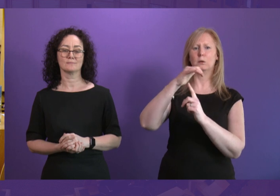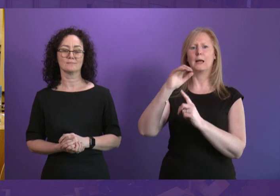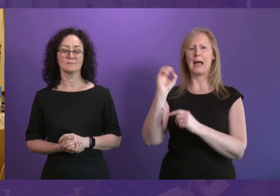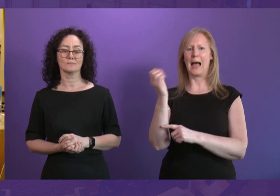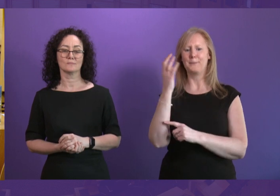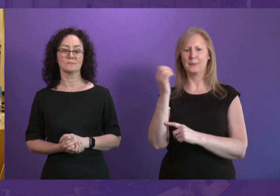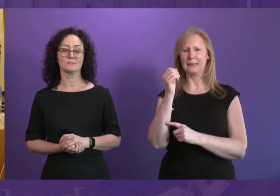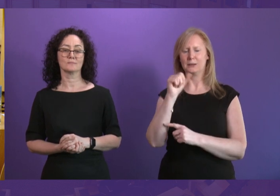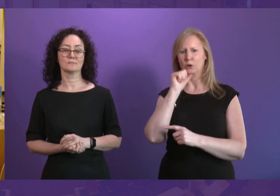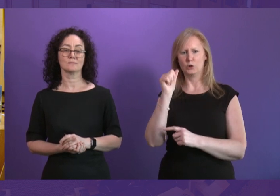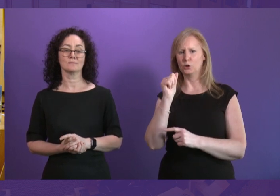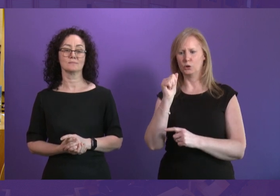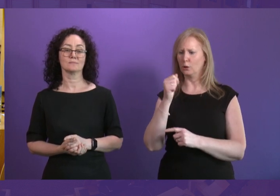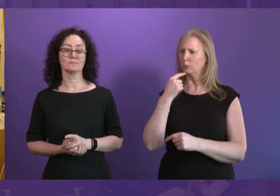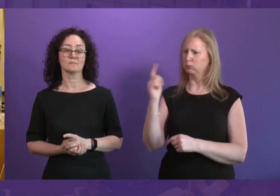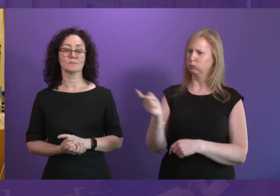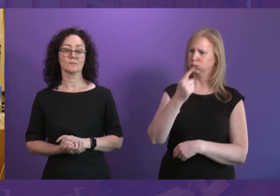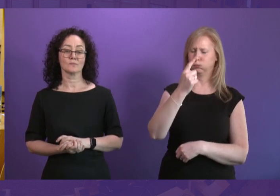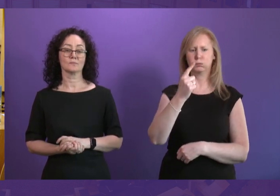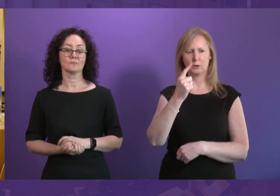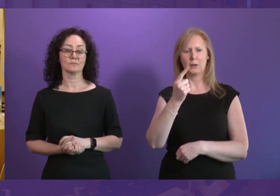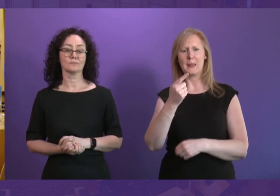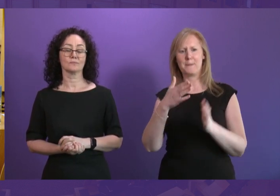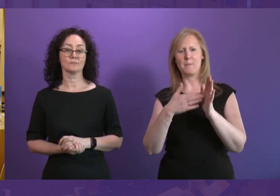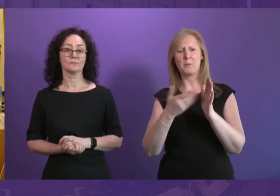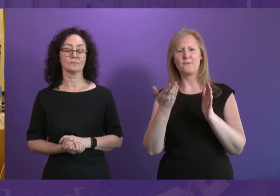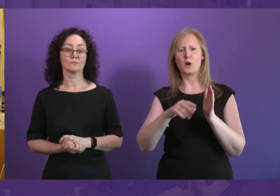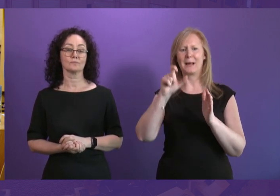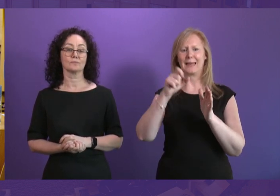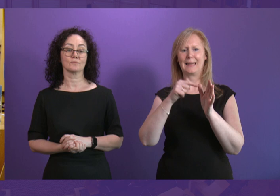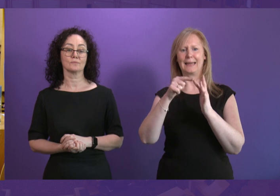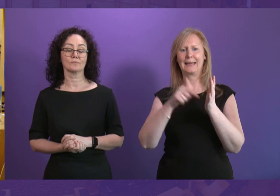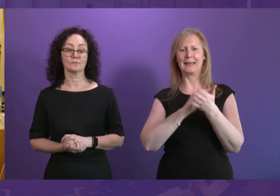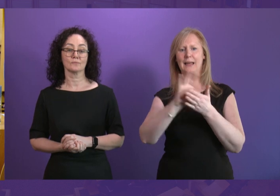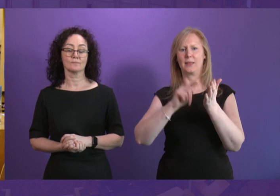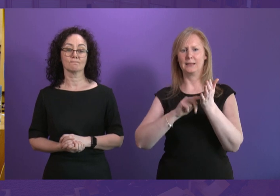with airlifting the mum from Caithness? Will the First Minister investigate this and will